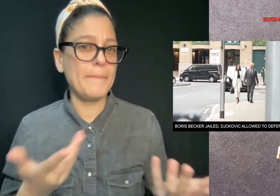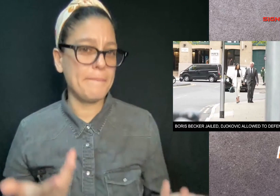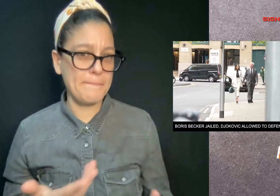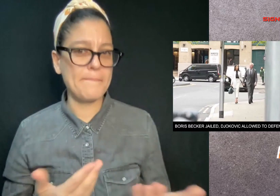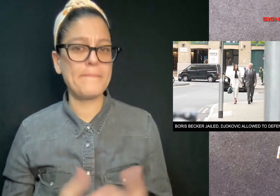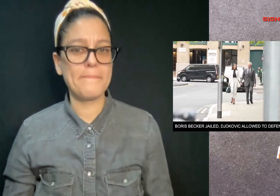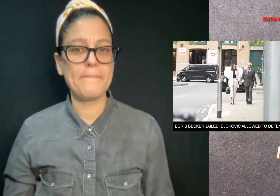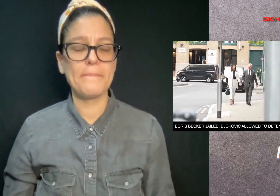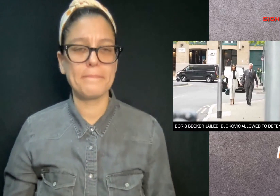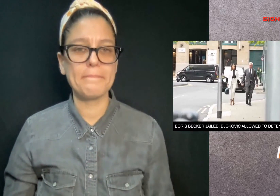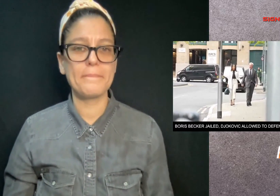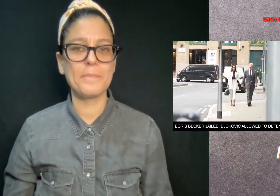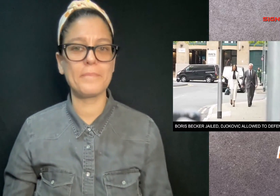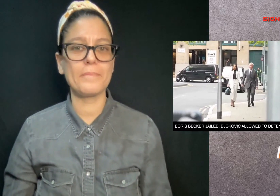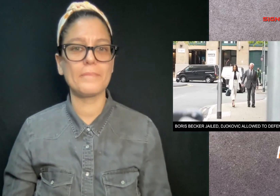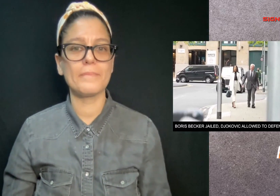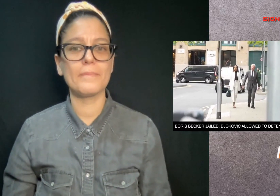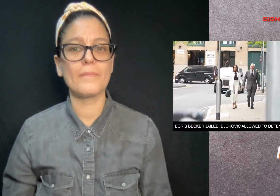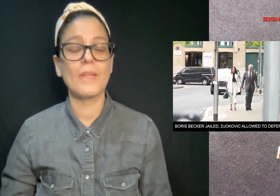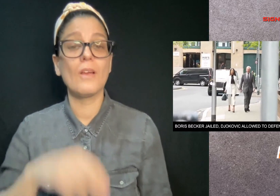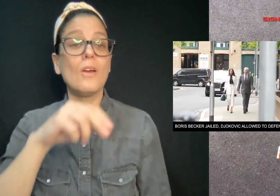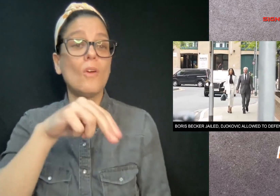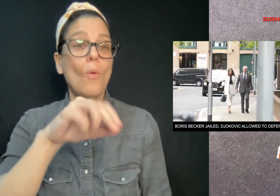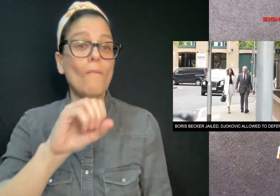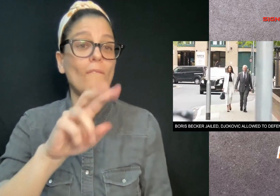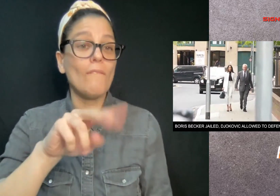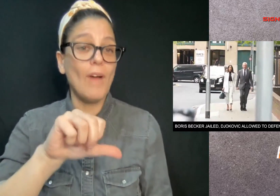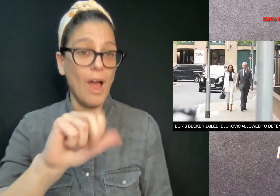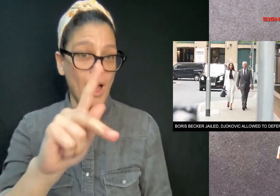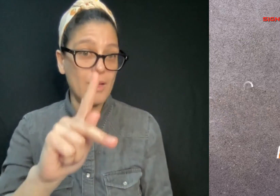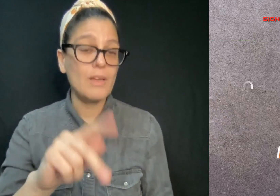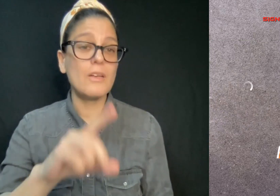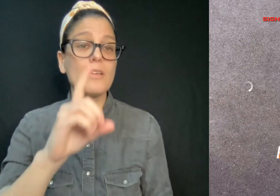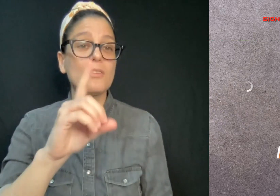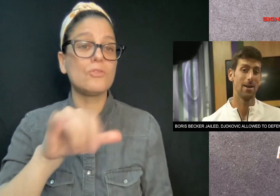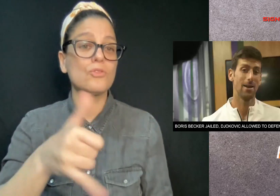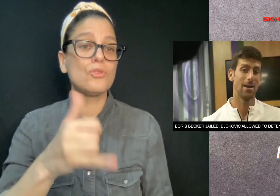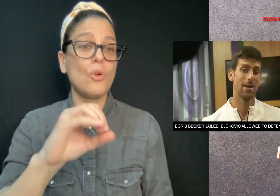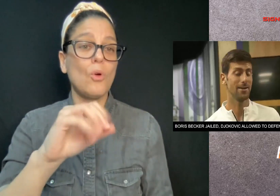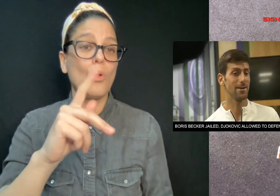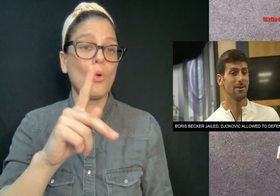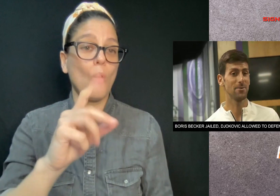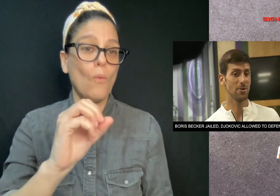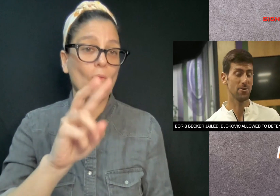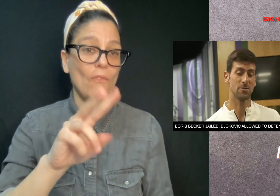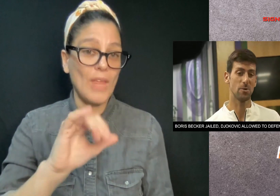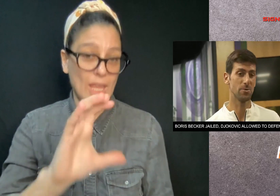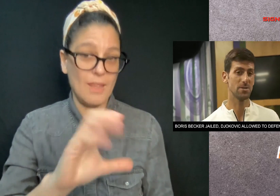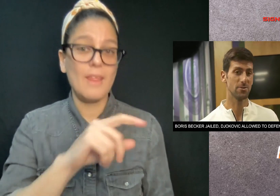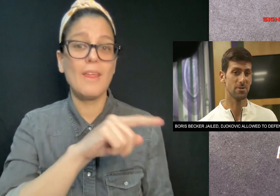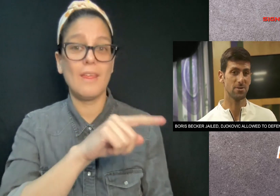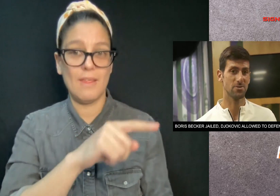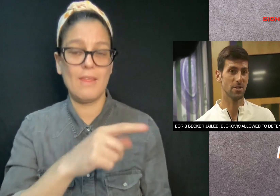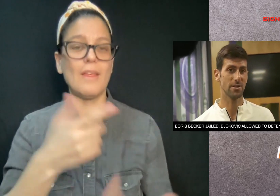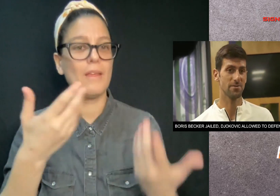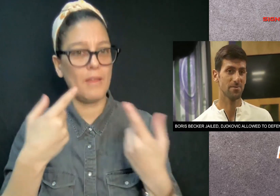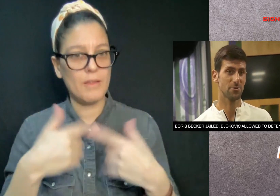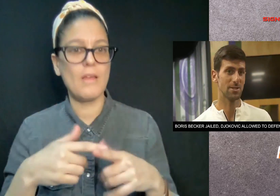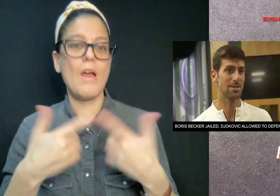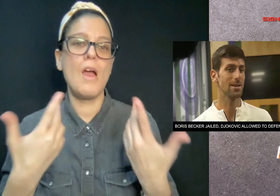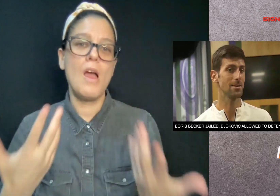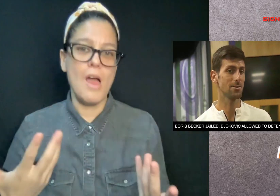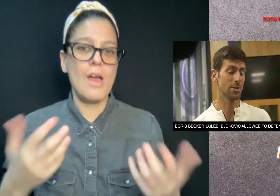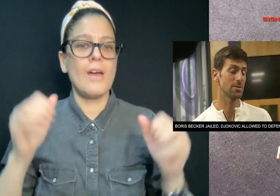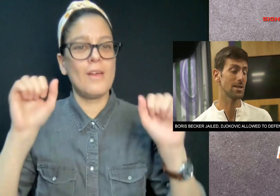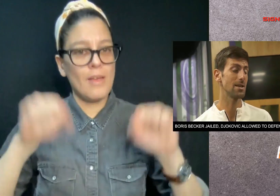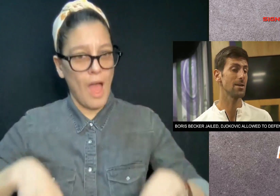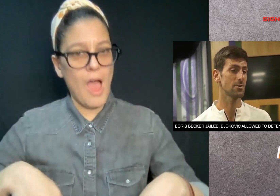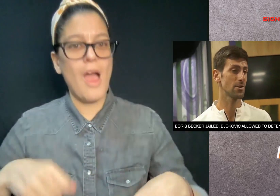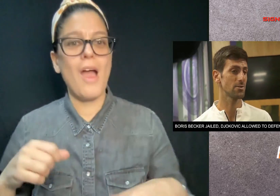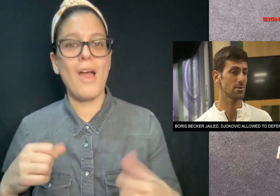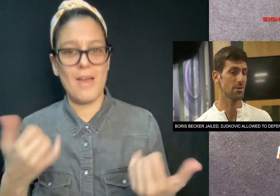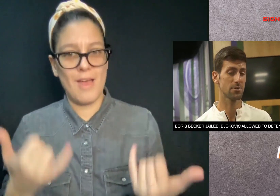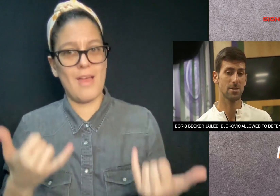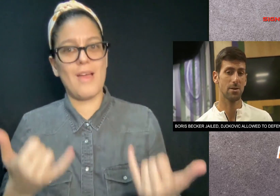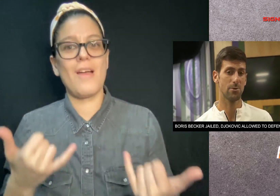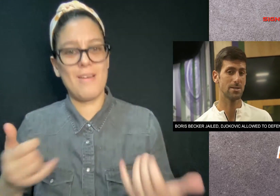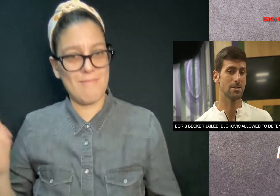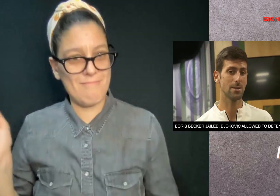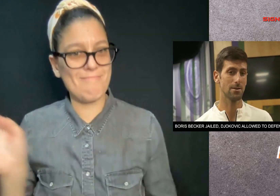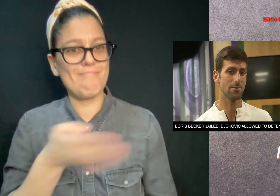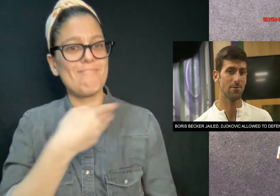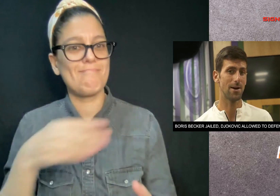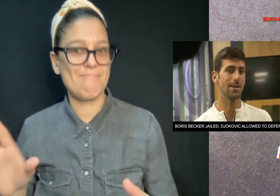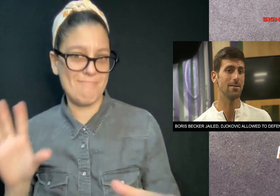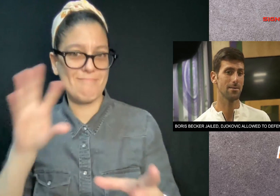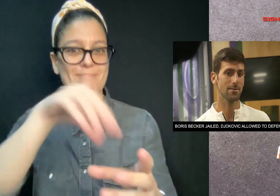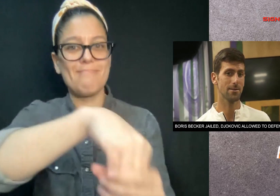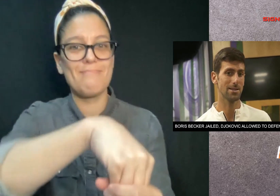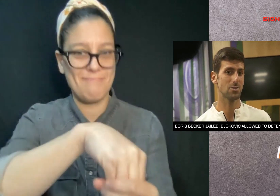assets and Novak Djokovic will be allowed to defend